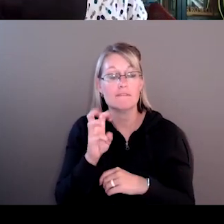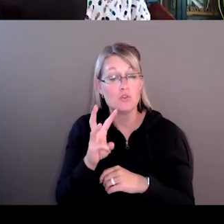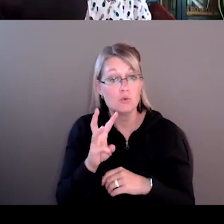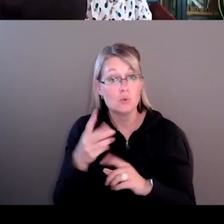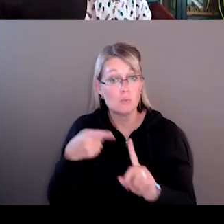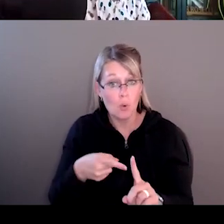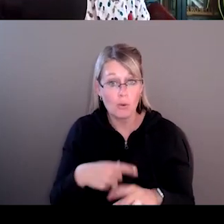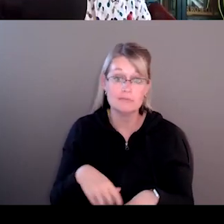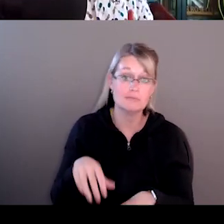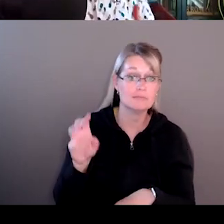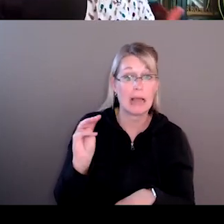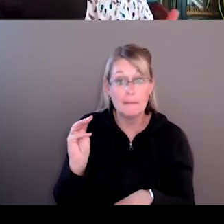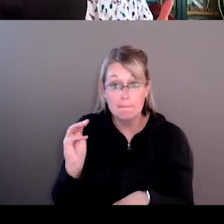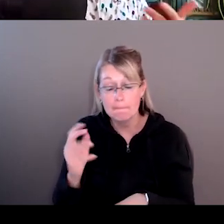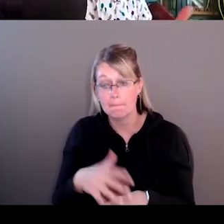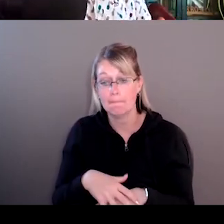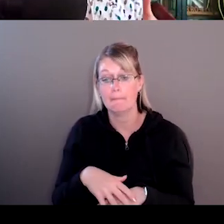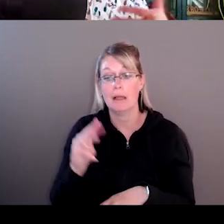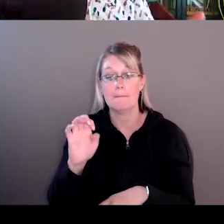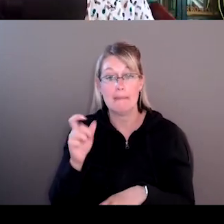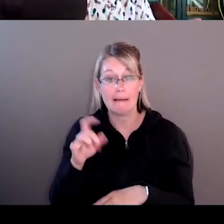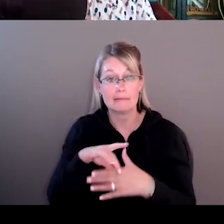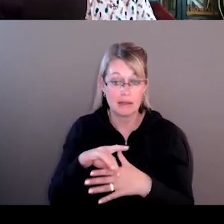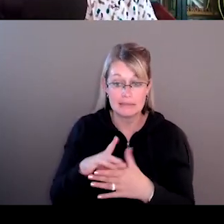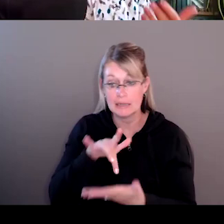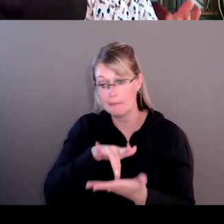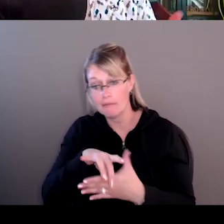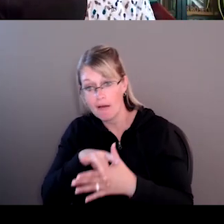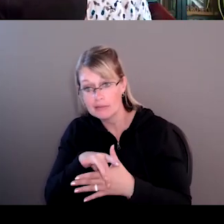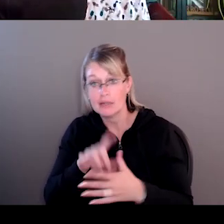Ms, Max content, minimum content, the relative units, whatever works.